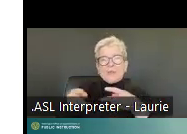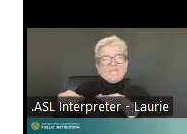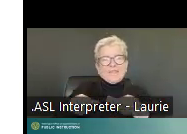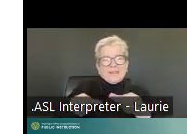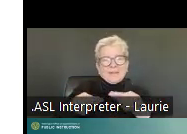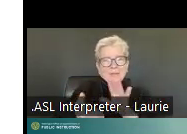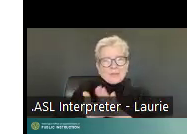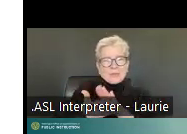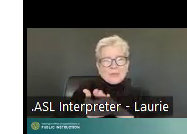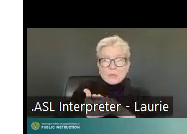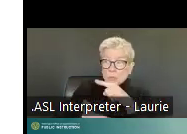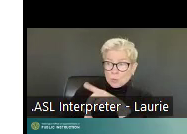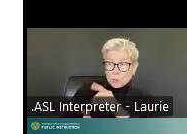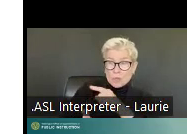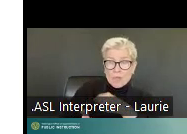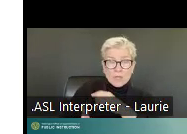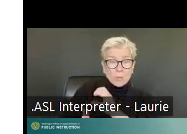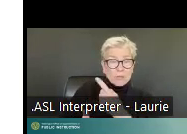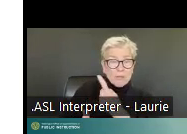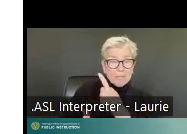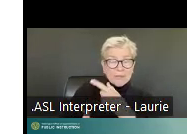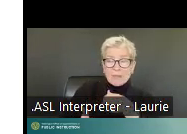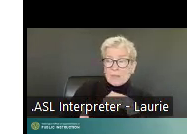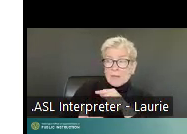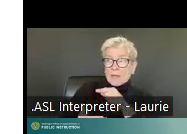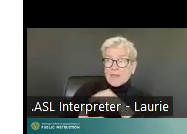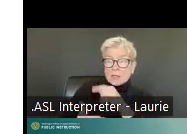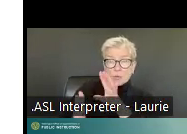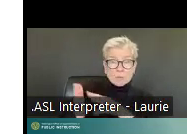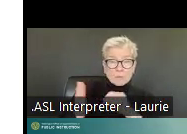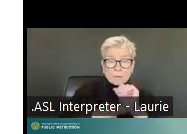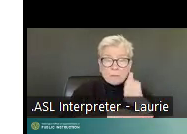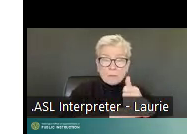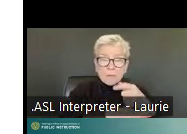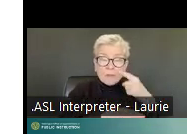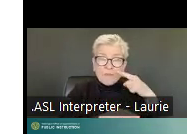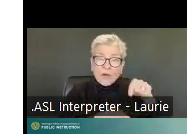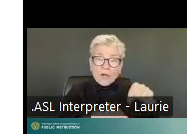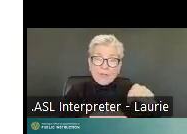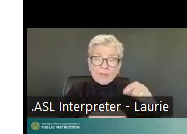that you can replicate or adjust that is working well for them to continue in at